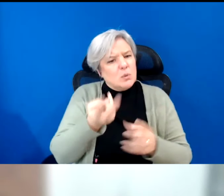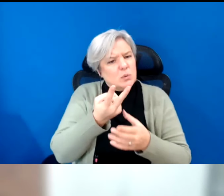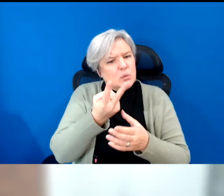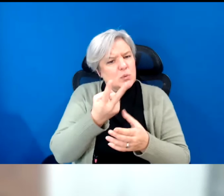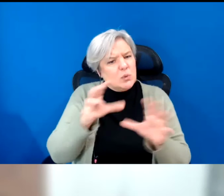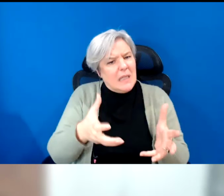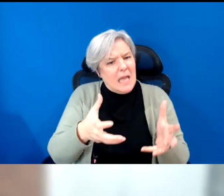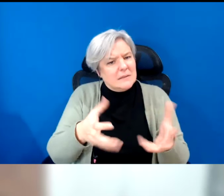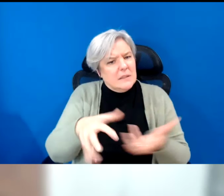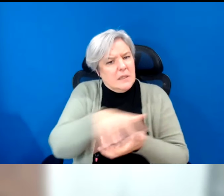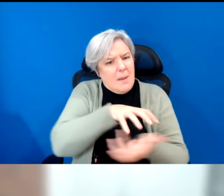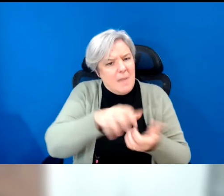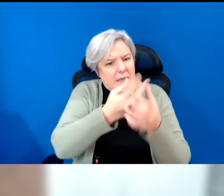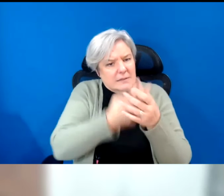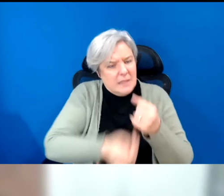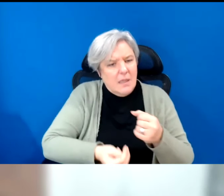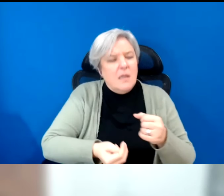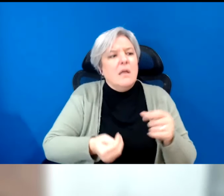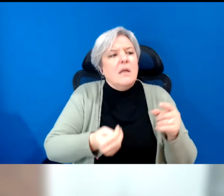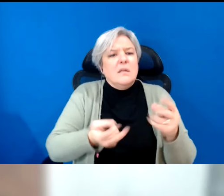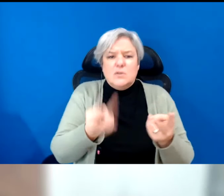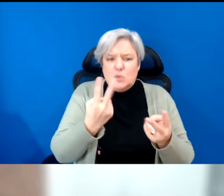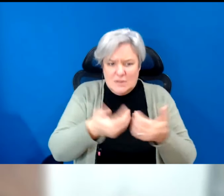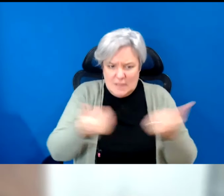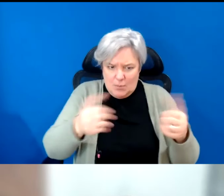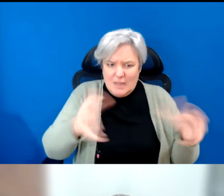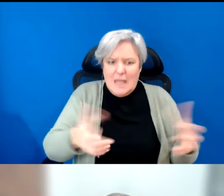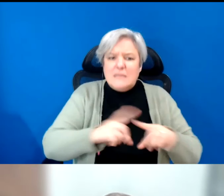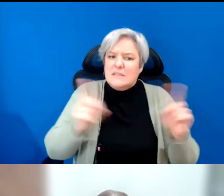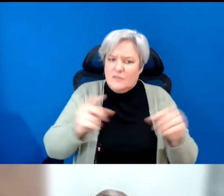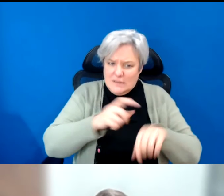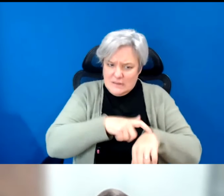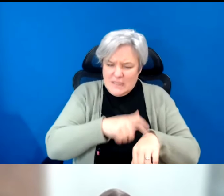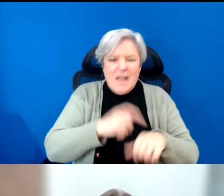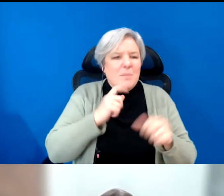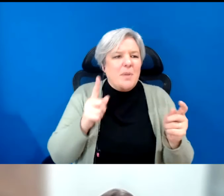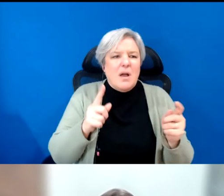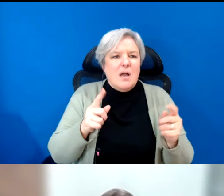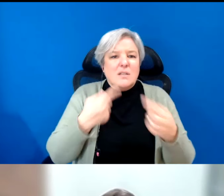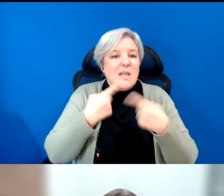they're the same course with different times. It just made it easier for him to post announcements and assignments.